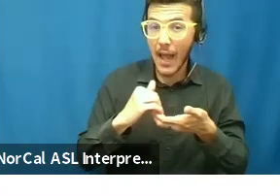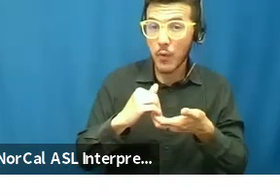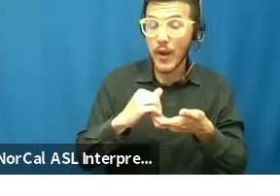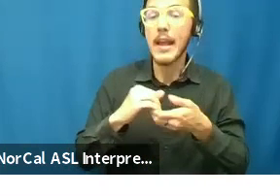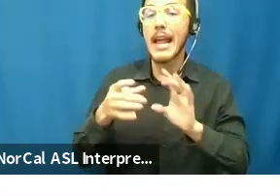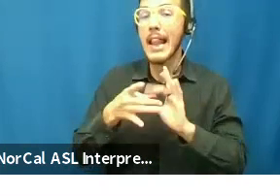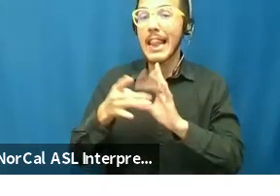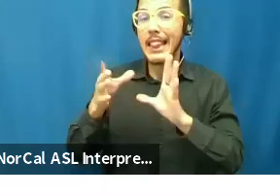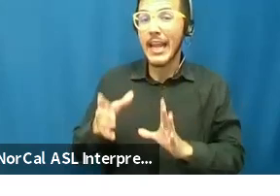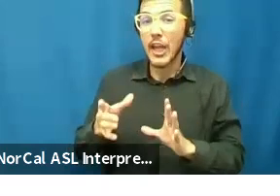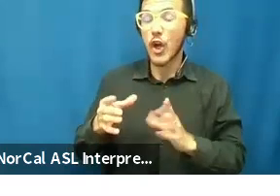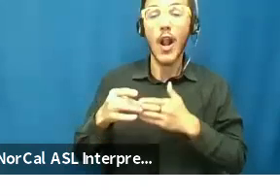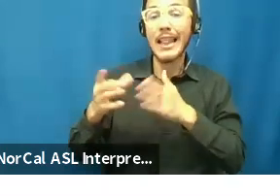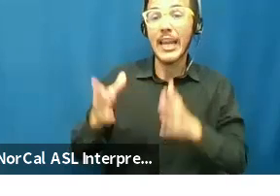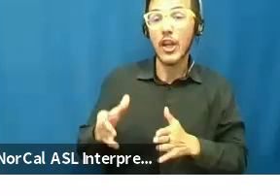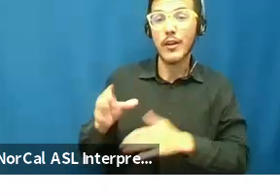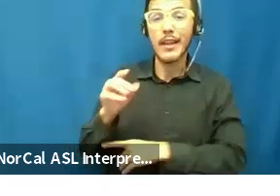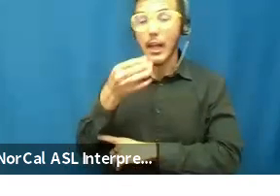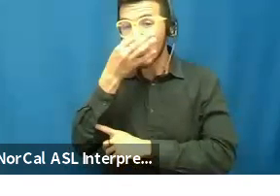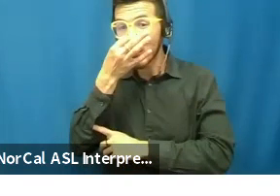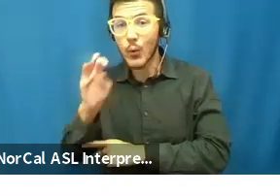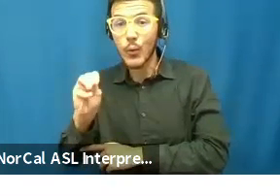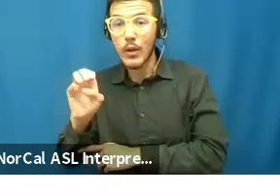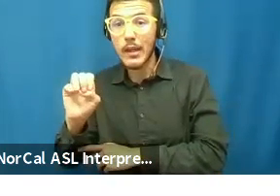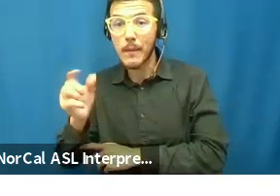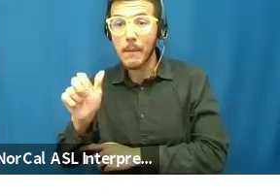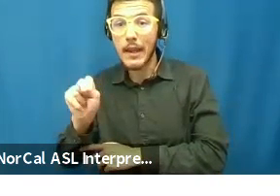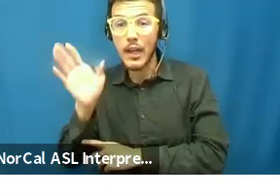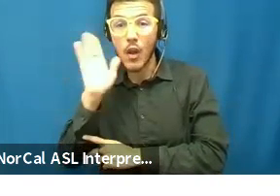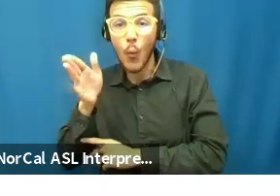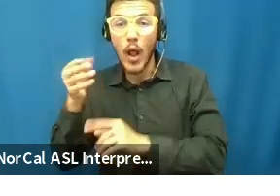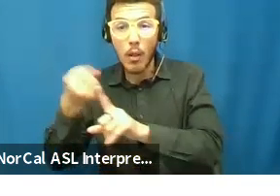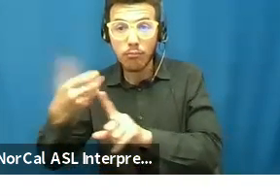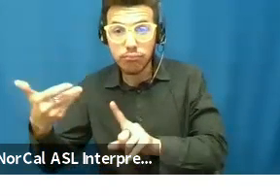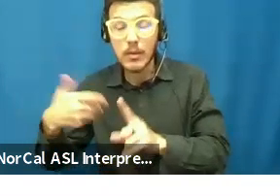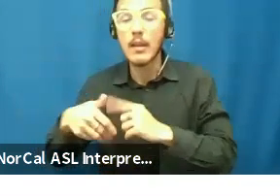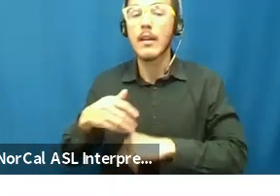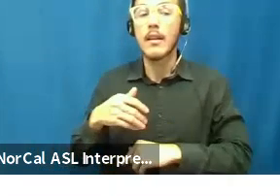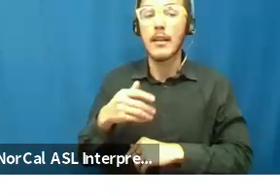Megan will talk about in a little while. So within these collaborations outside of the organization,